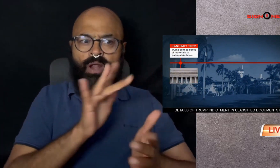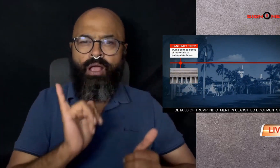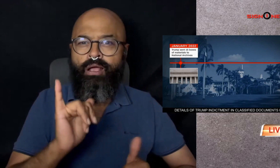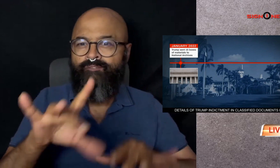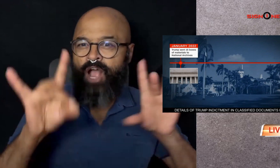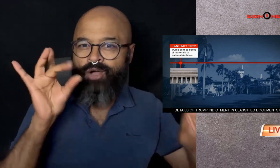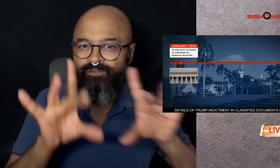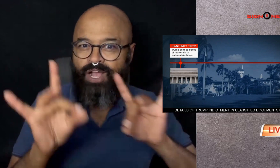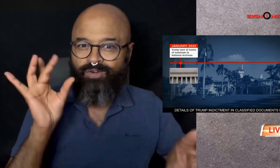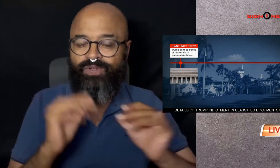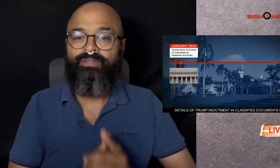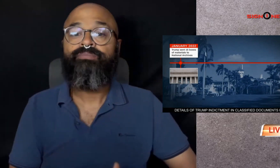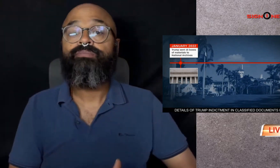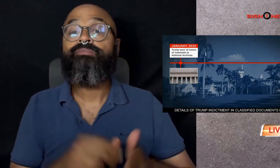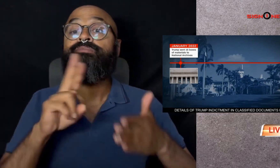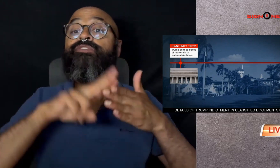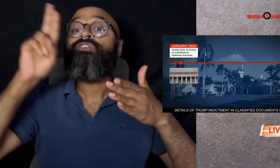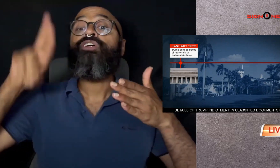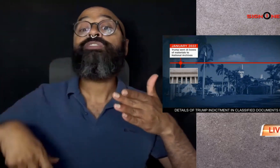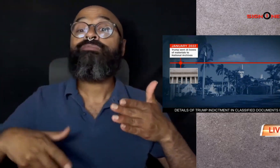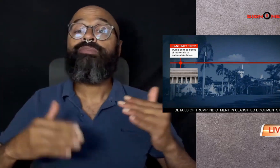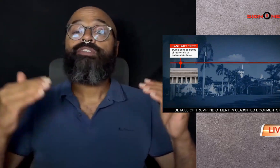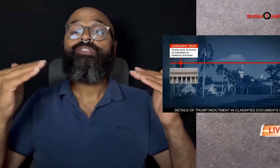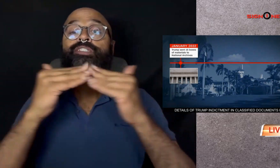classified documents were found in those boxes